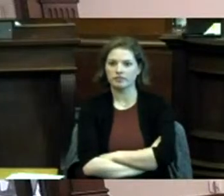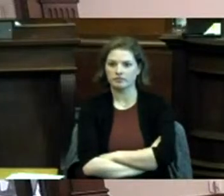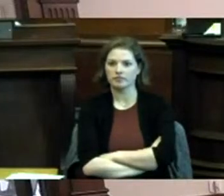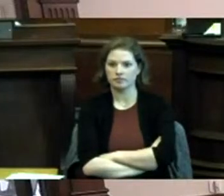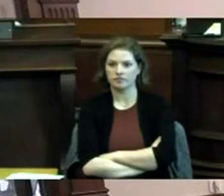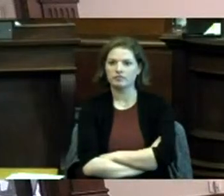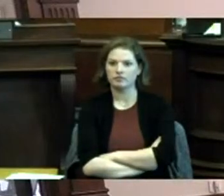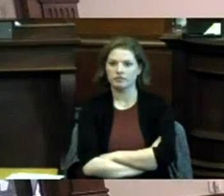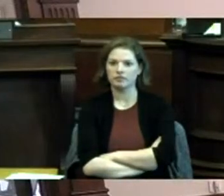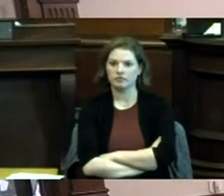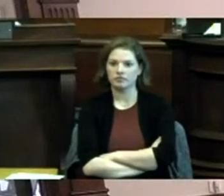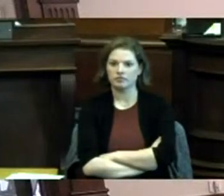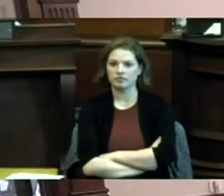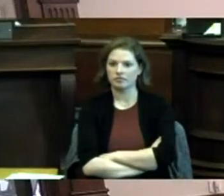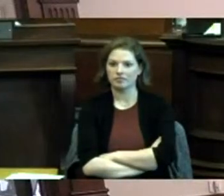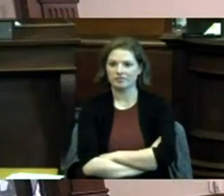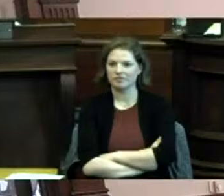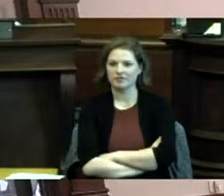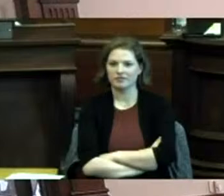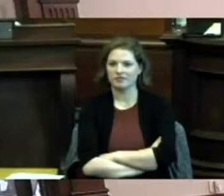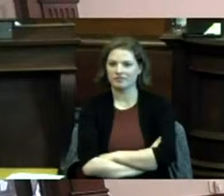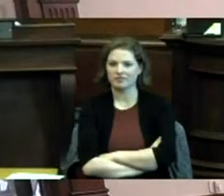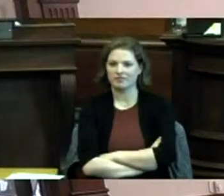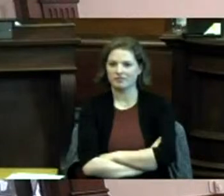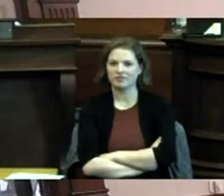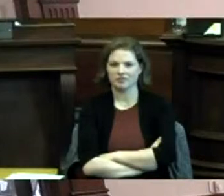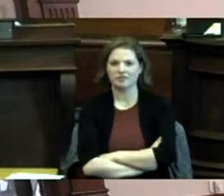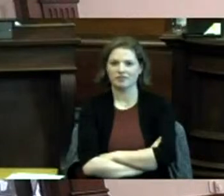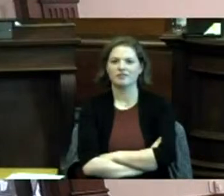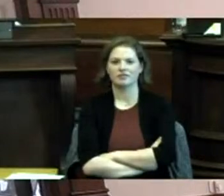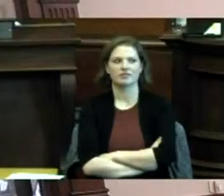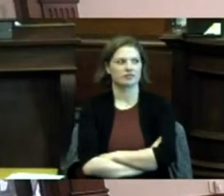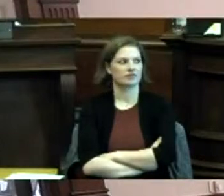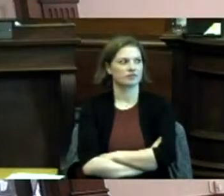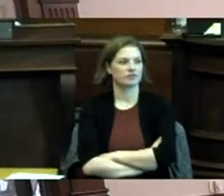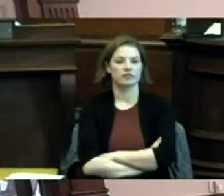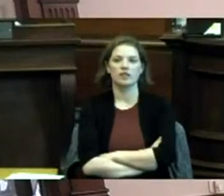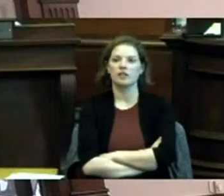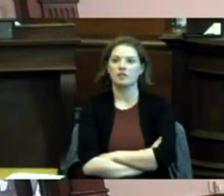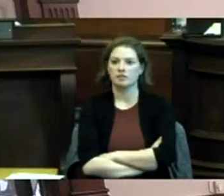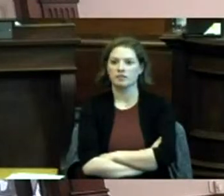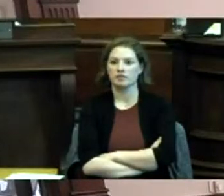I'm just. I just heavy, like a heaviness and, like, you're,